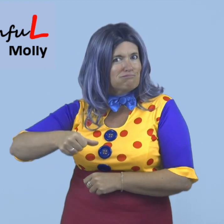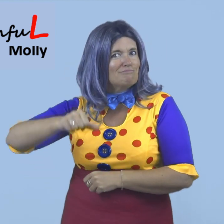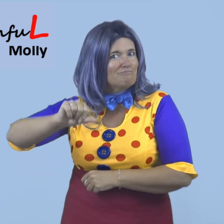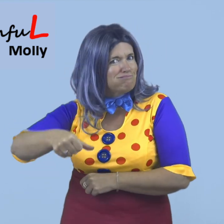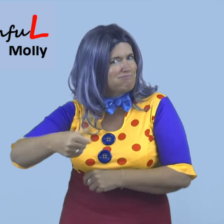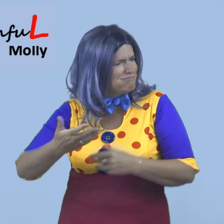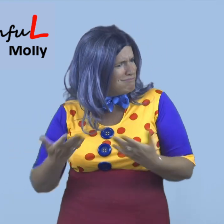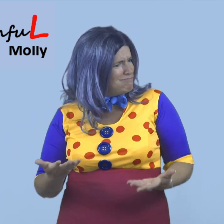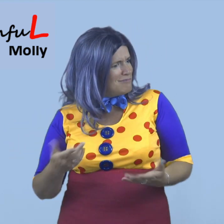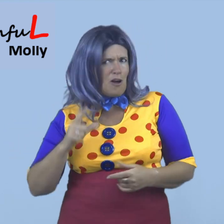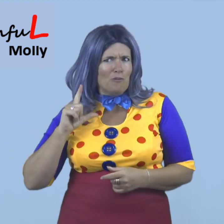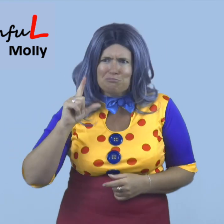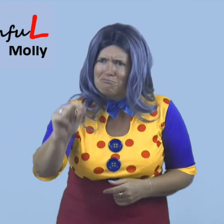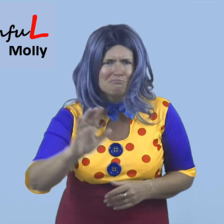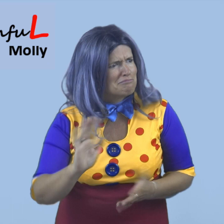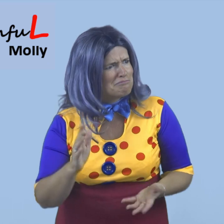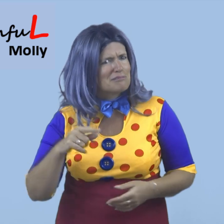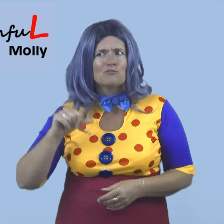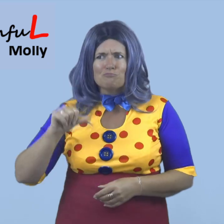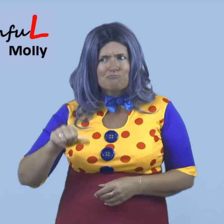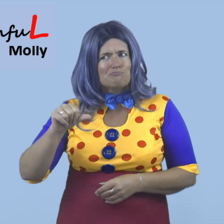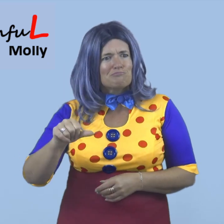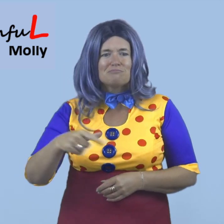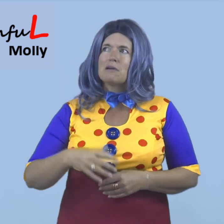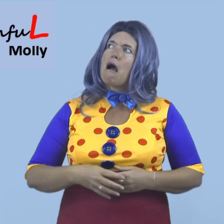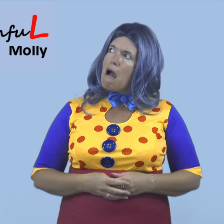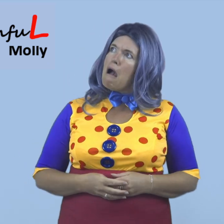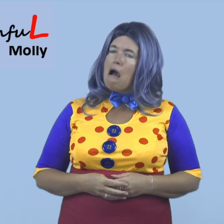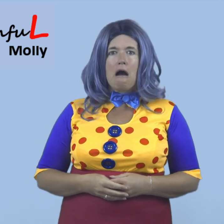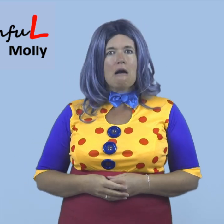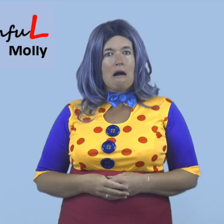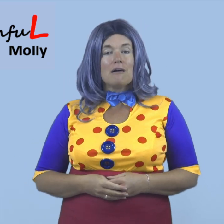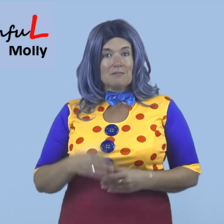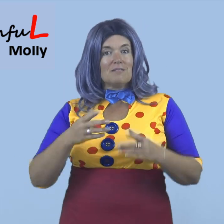“just to go from house to house.”